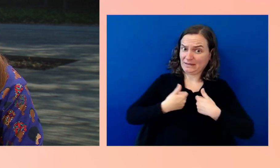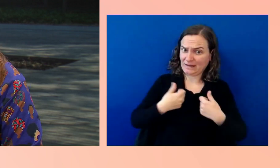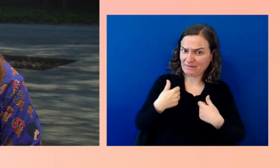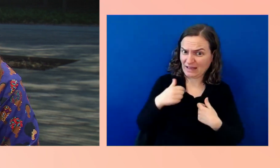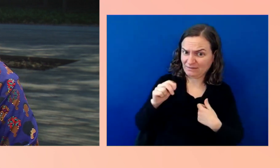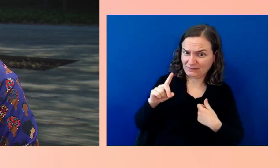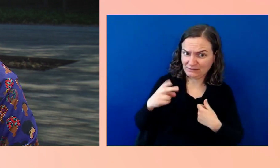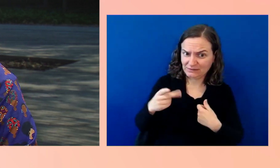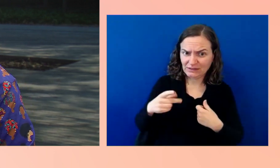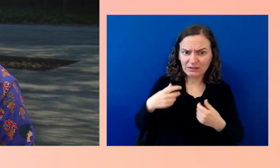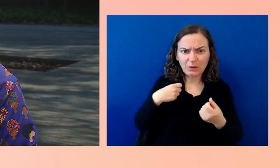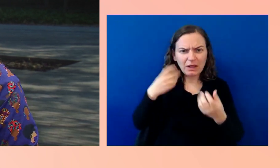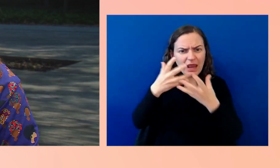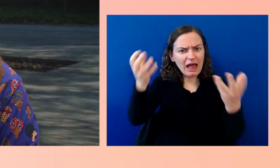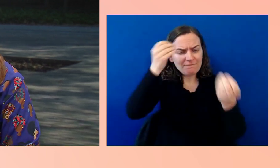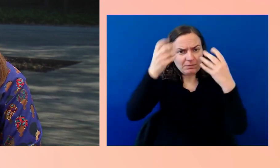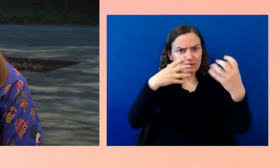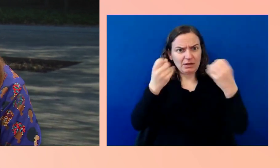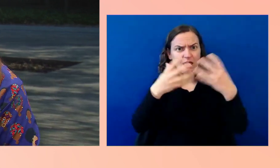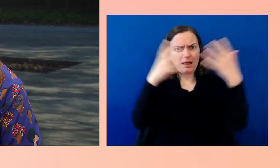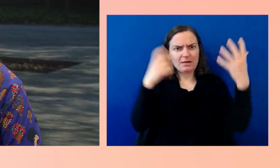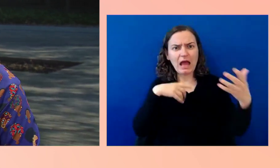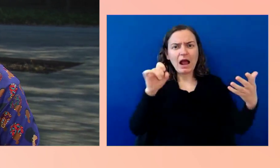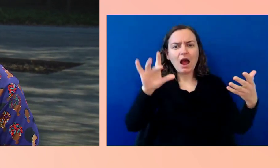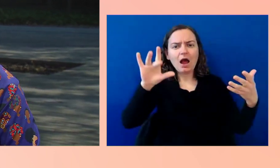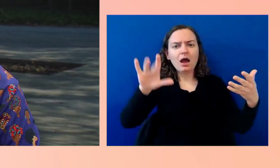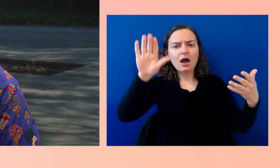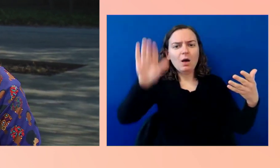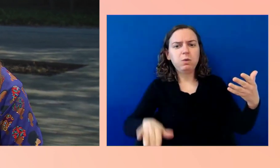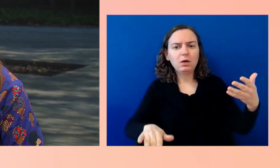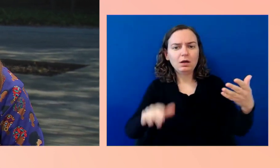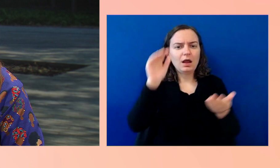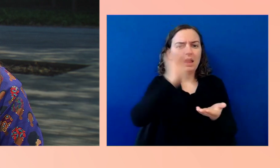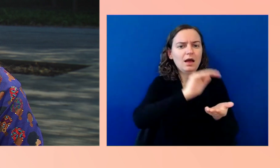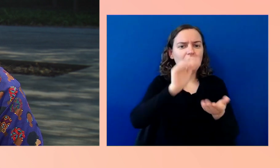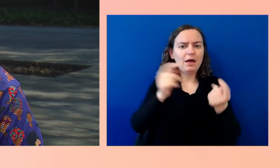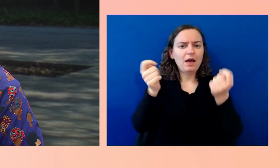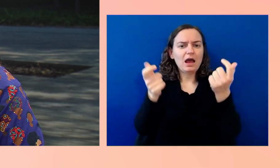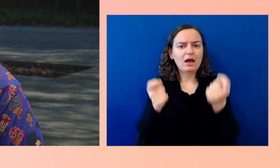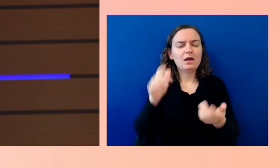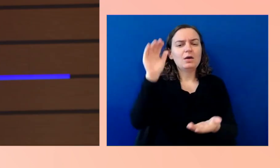but being able to not have them is one of the best options, so I do appreciate that.